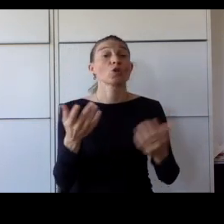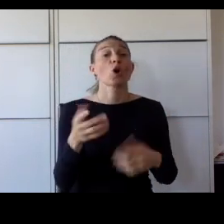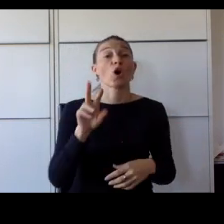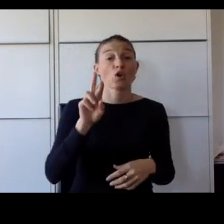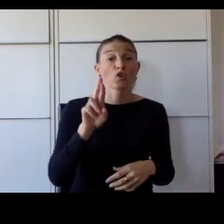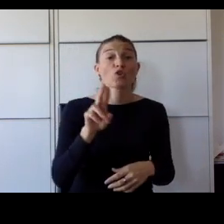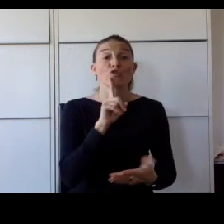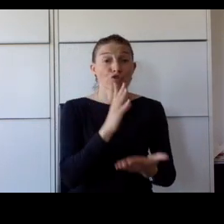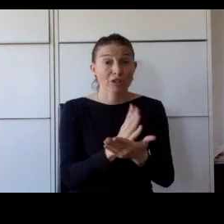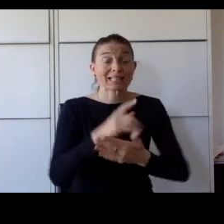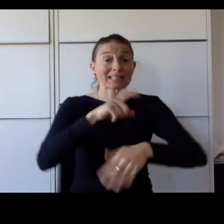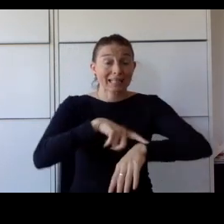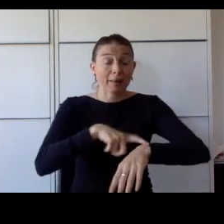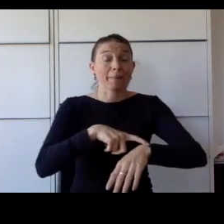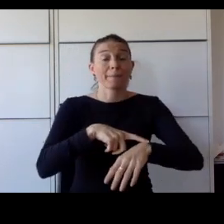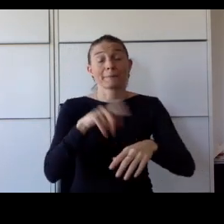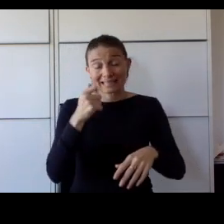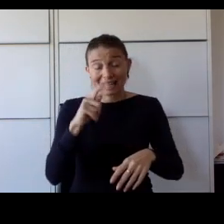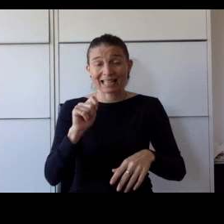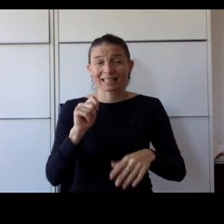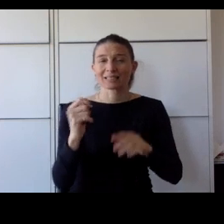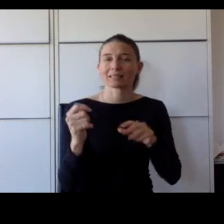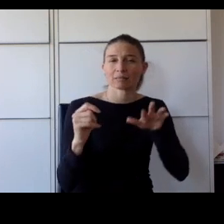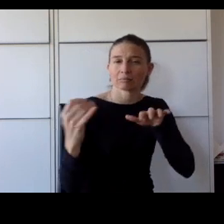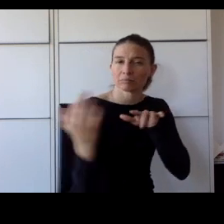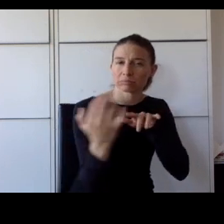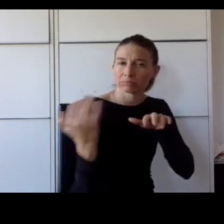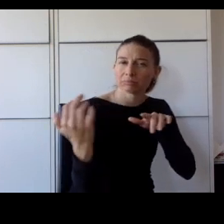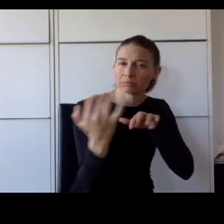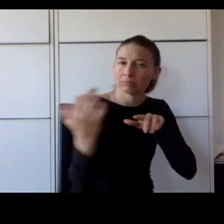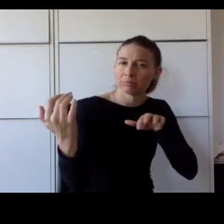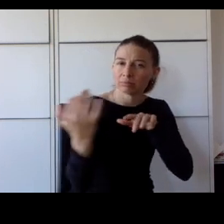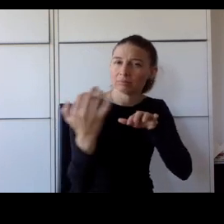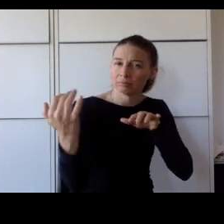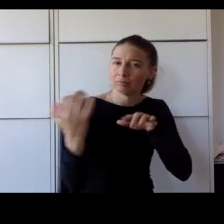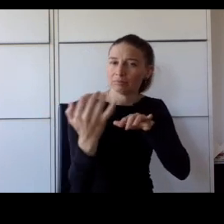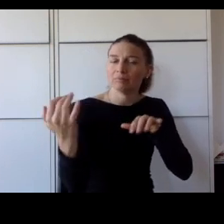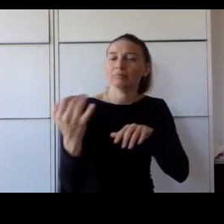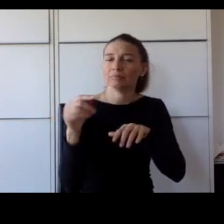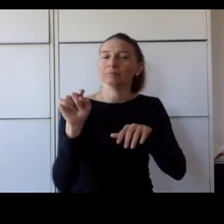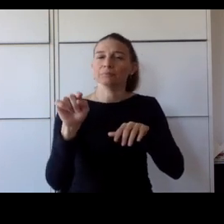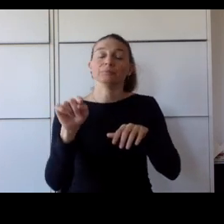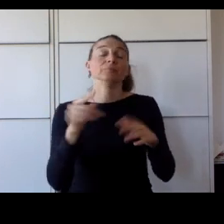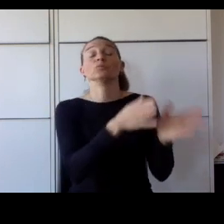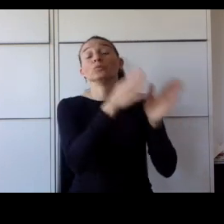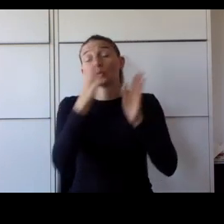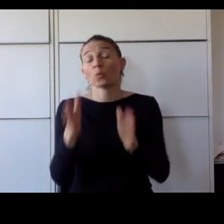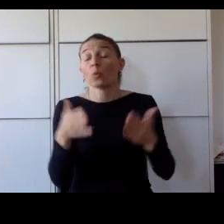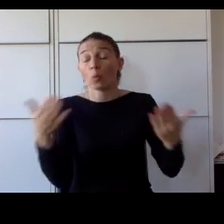total conversation is mentioned and so forth, so Member States, when they may want during the transposition